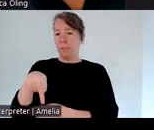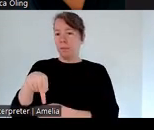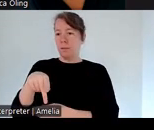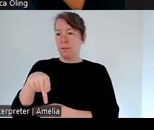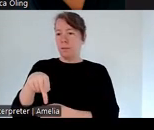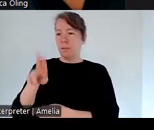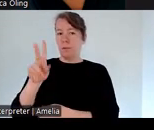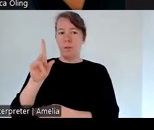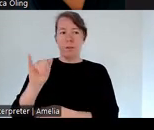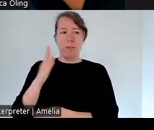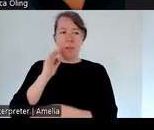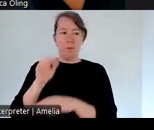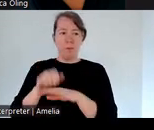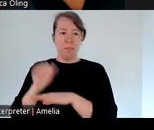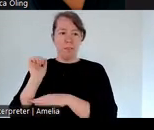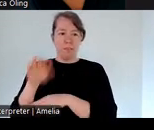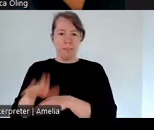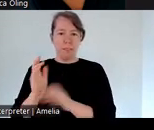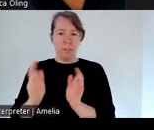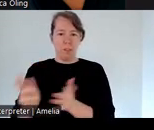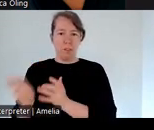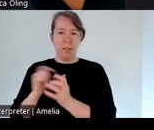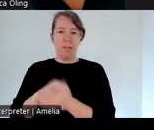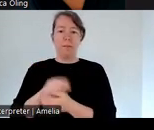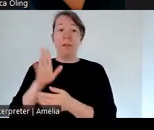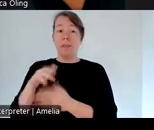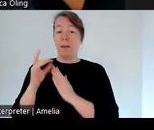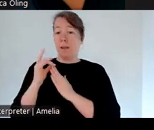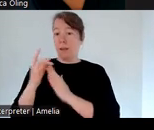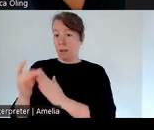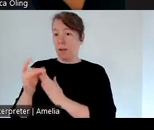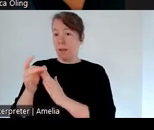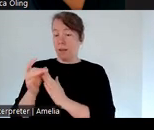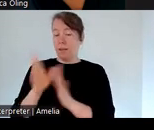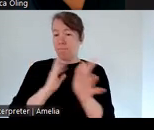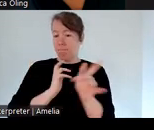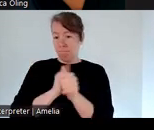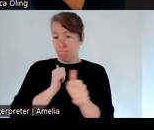Um, and they have a guide that they maintain, um, which is a VPAT repository.